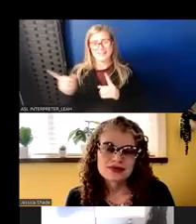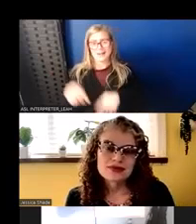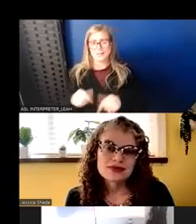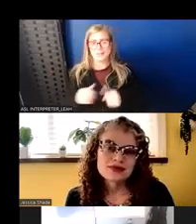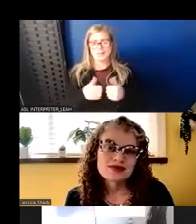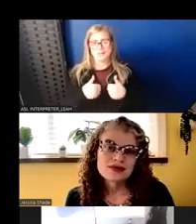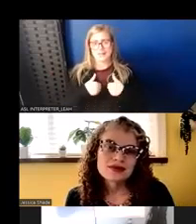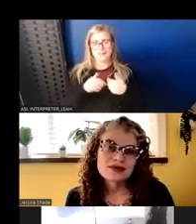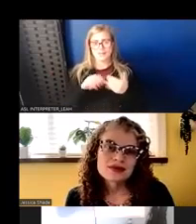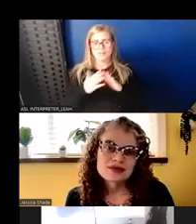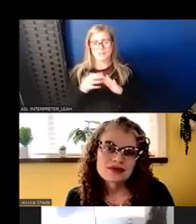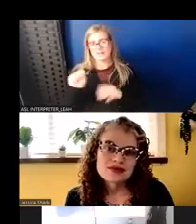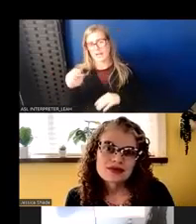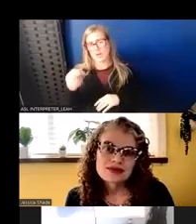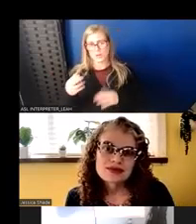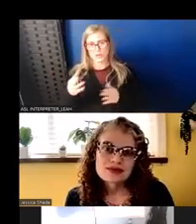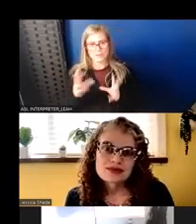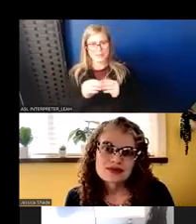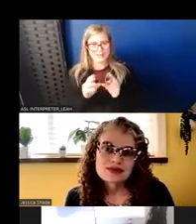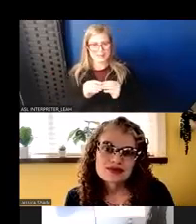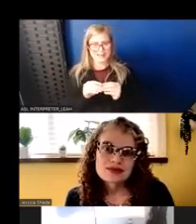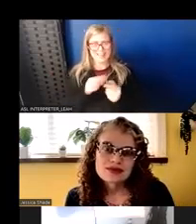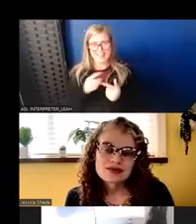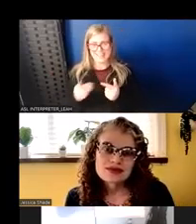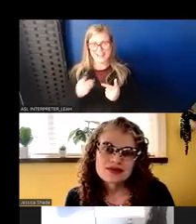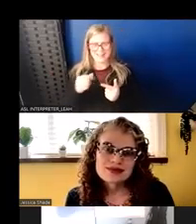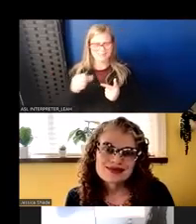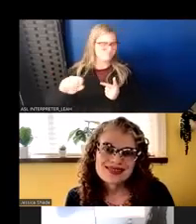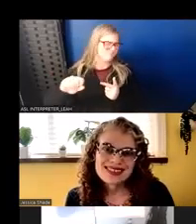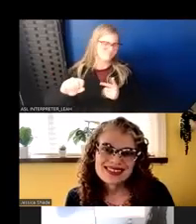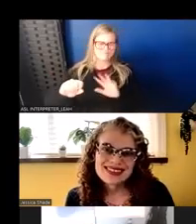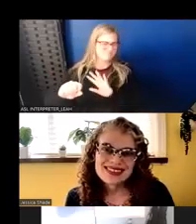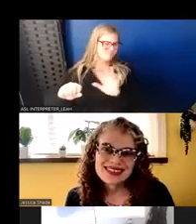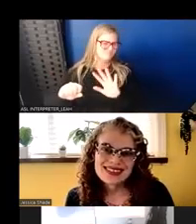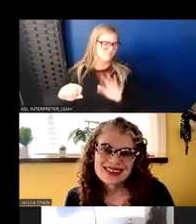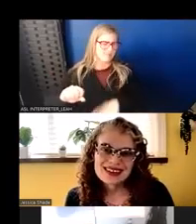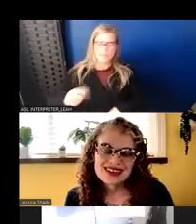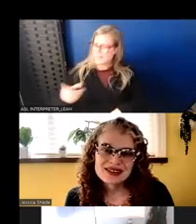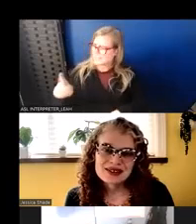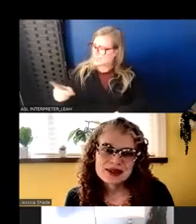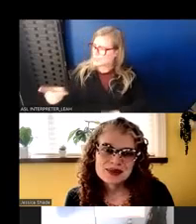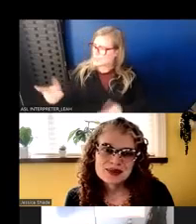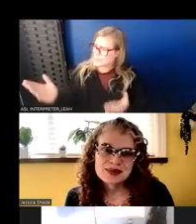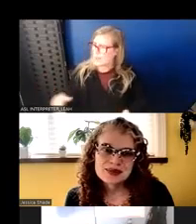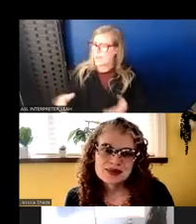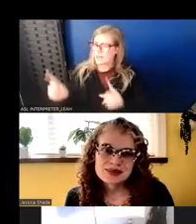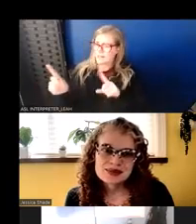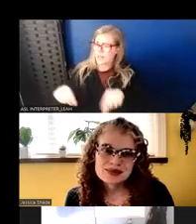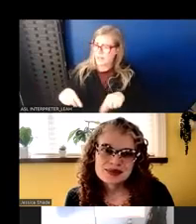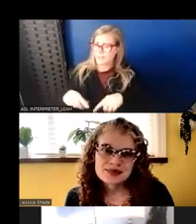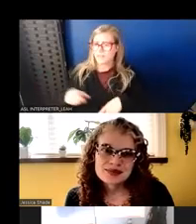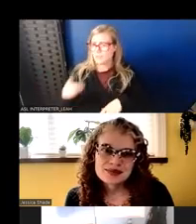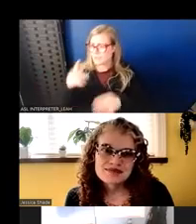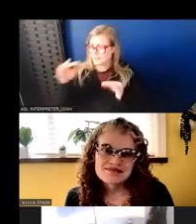And they pushed back and I was like, I need you there. You guys are the ones making these decisions. And they said, no, you don't need us there.